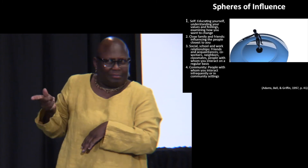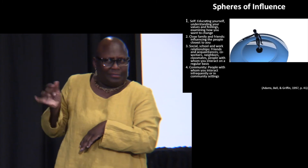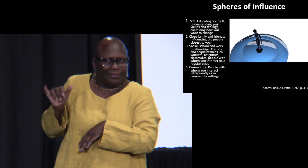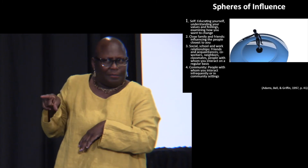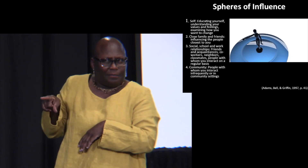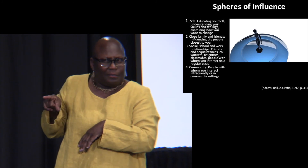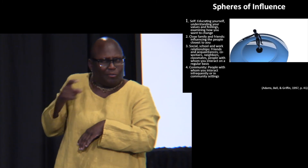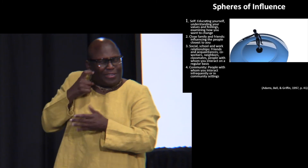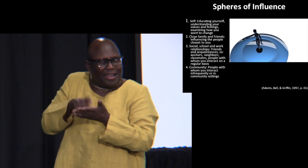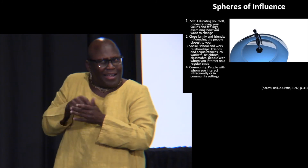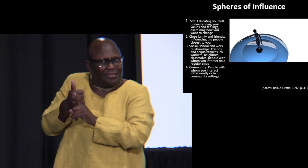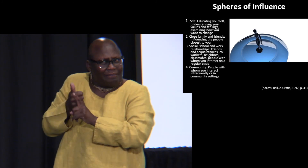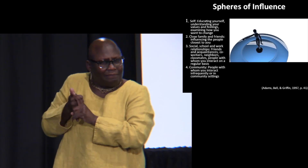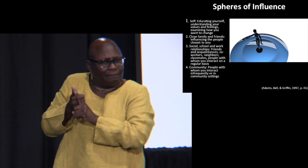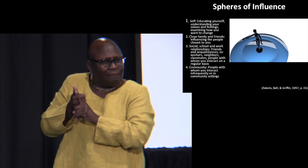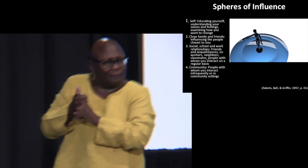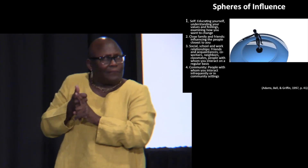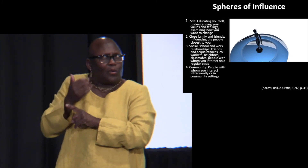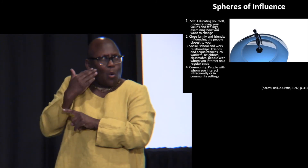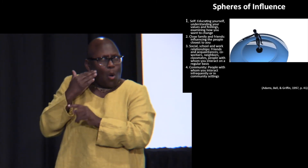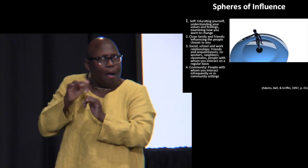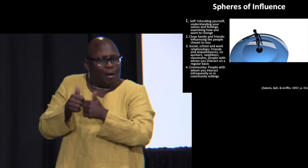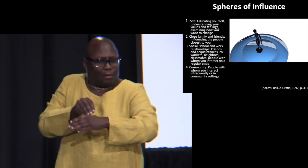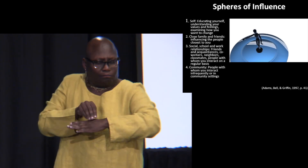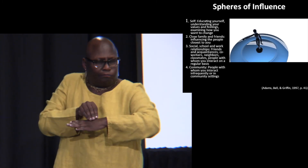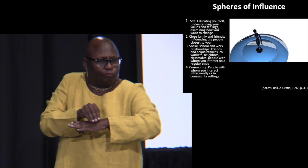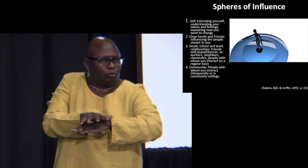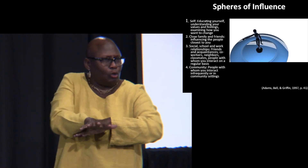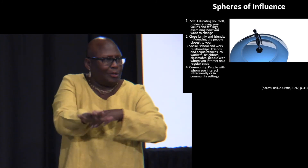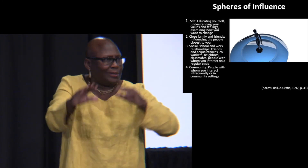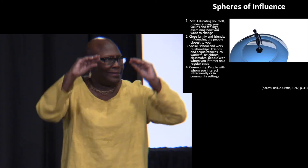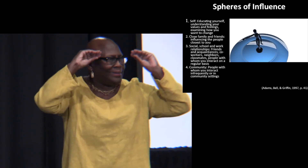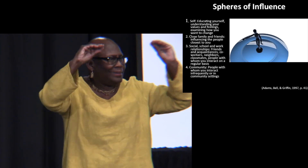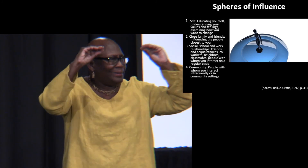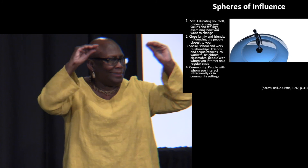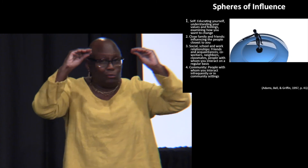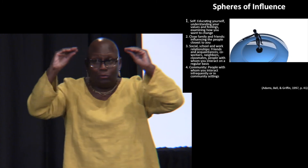I applaud you for that but please transform yourself first.